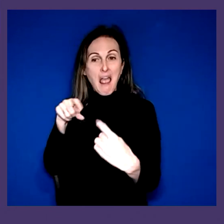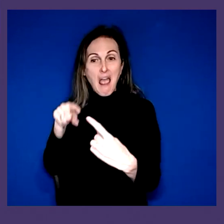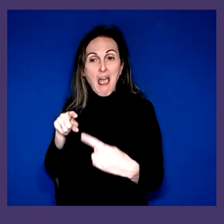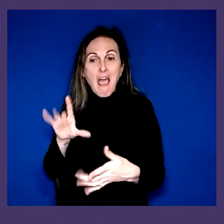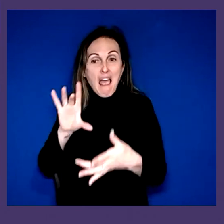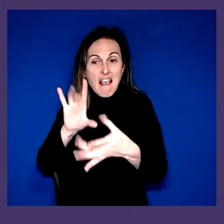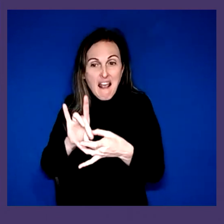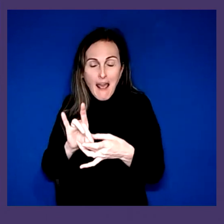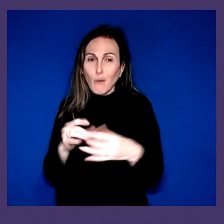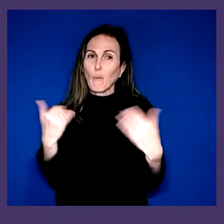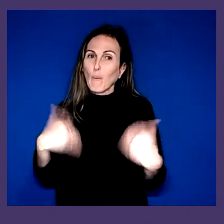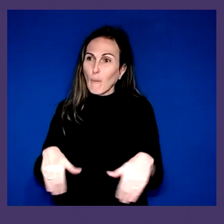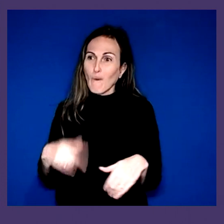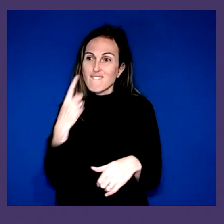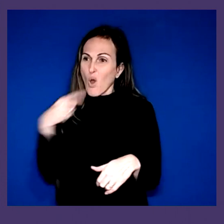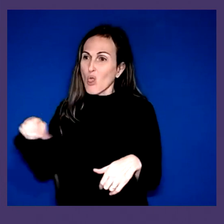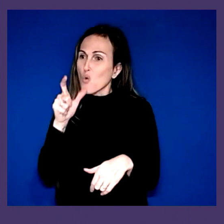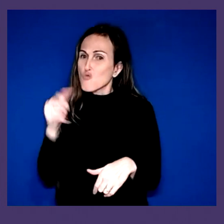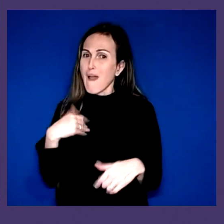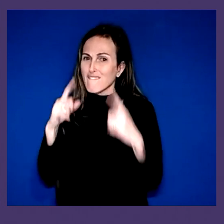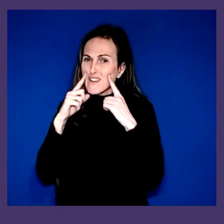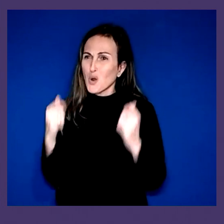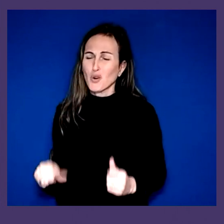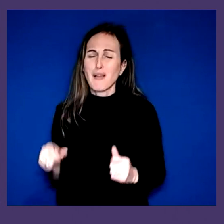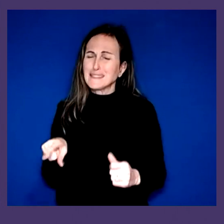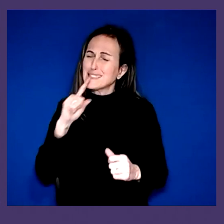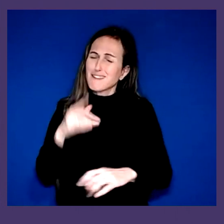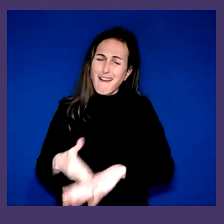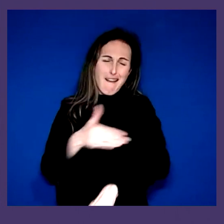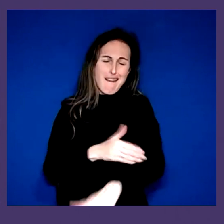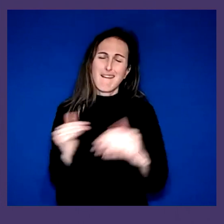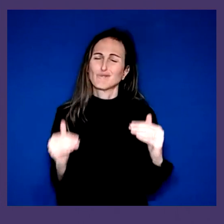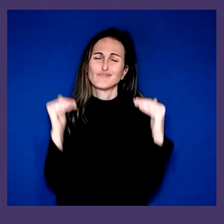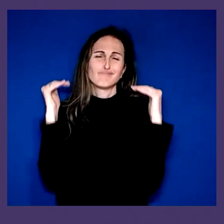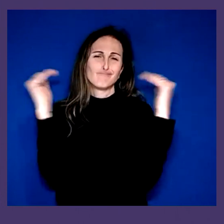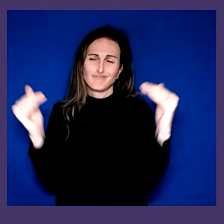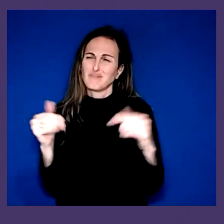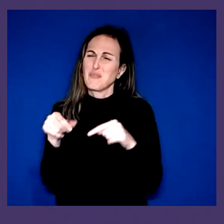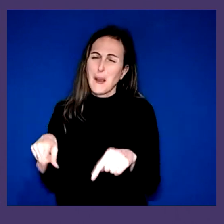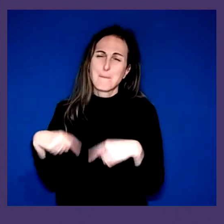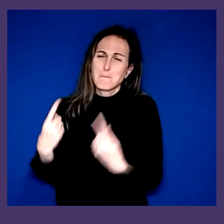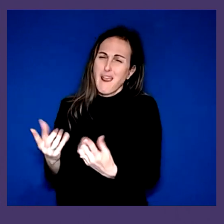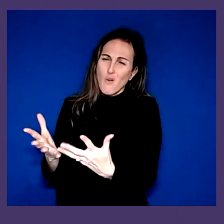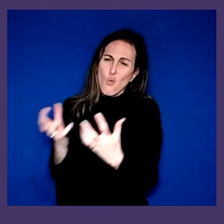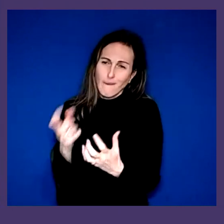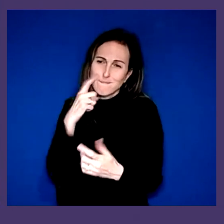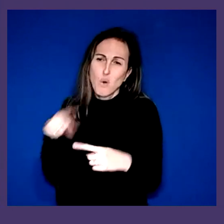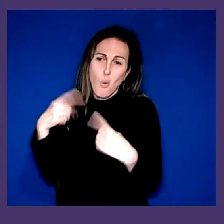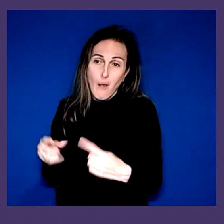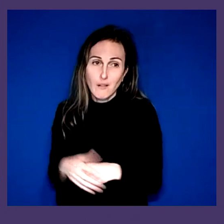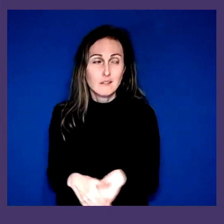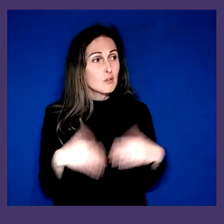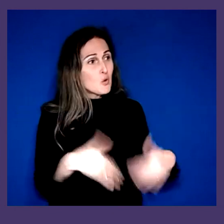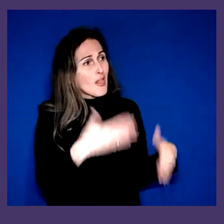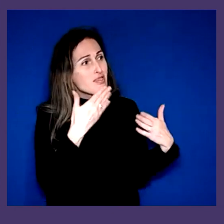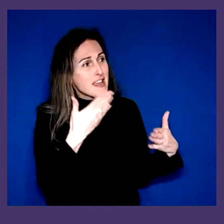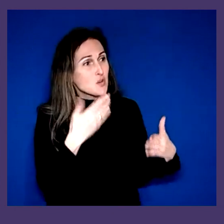That's amazing. It sounds like a much more seamless user experience for people using hearing aids. That's great, Laurel. Thank you.